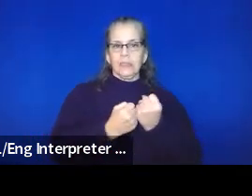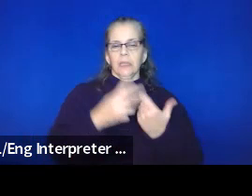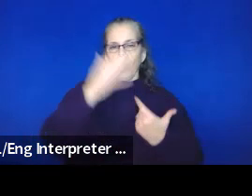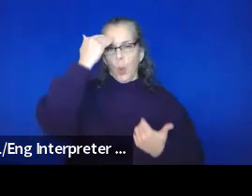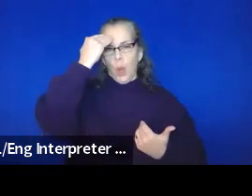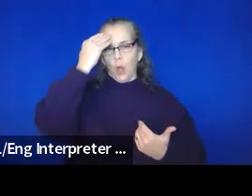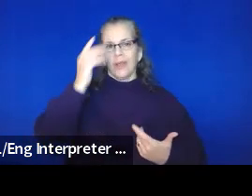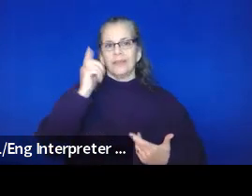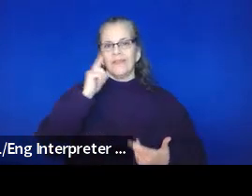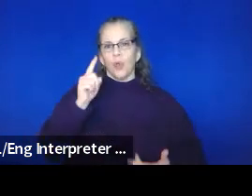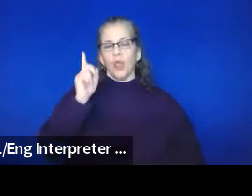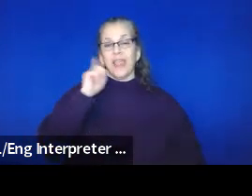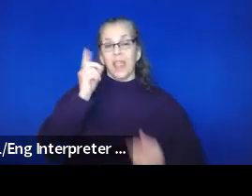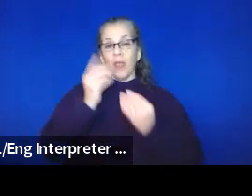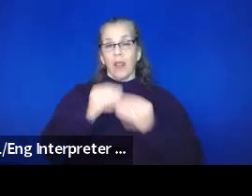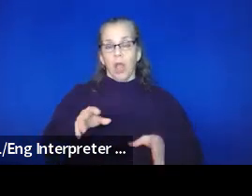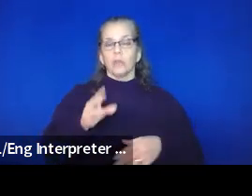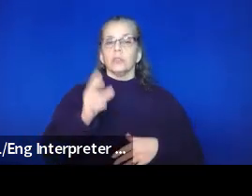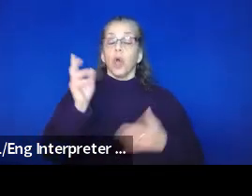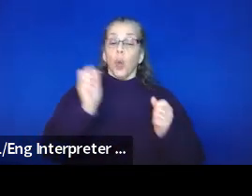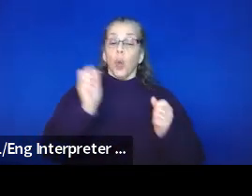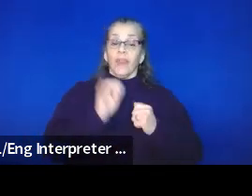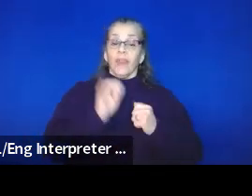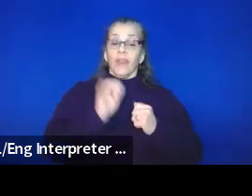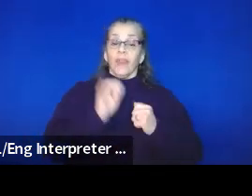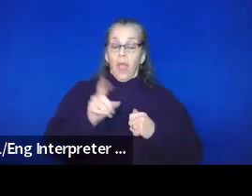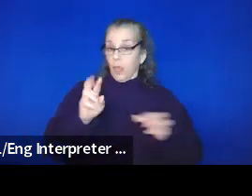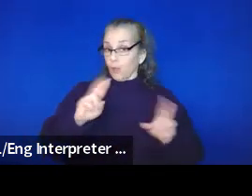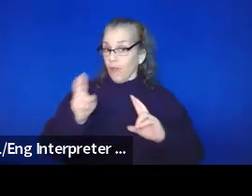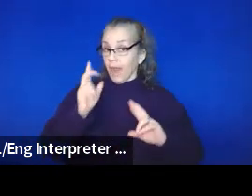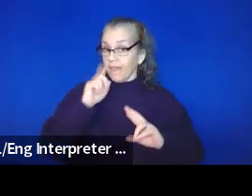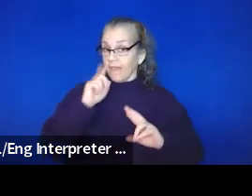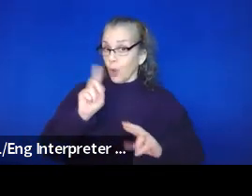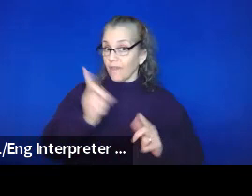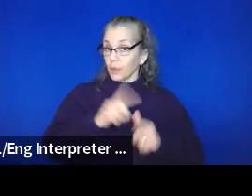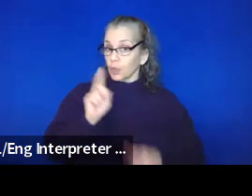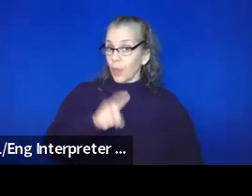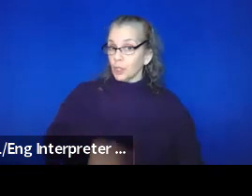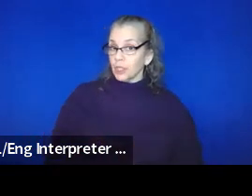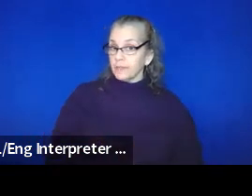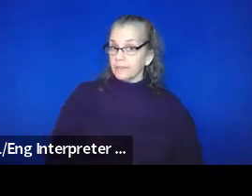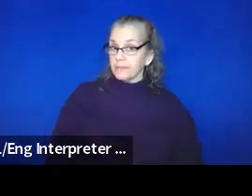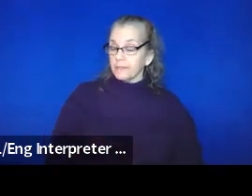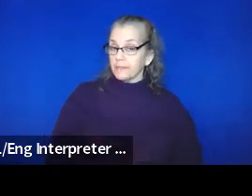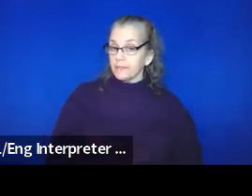So, with that, Dr. Ruffin, are you ready for the first question? [Pause].